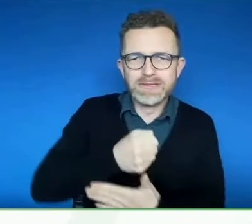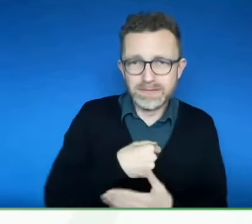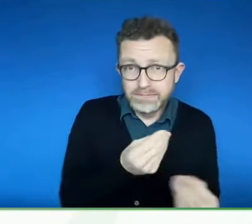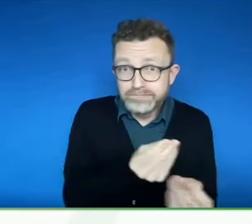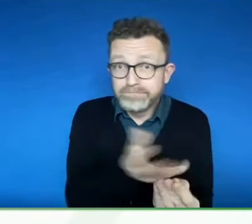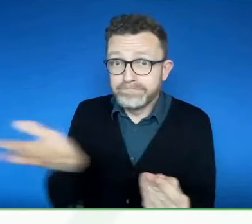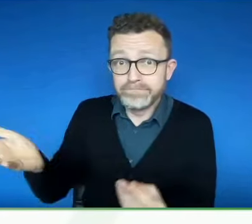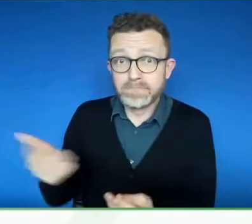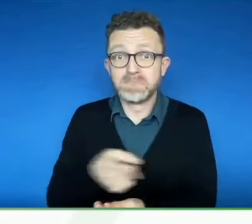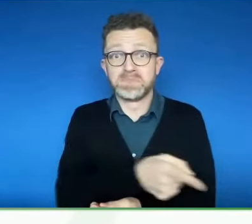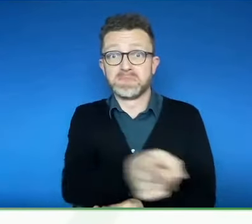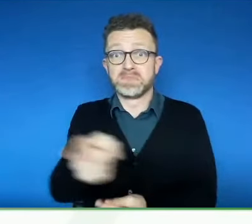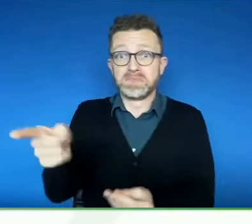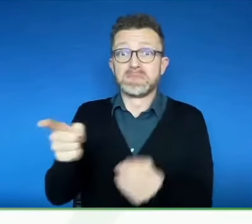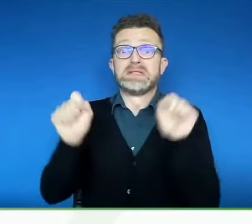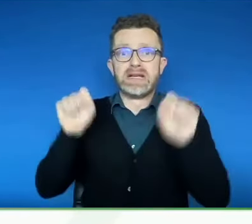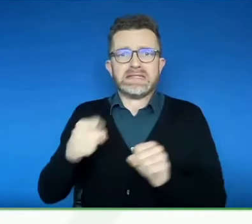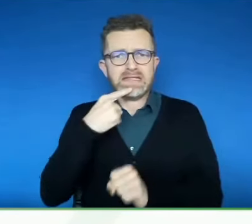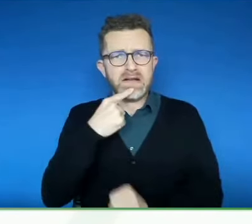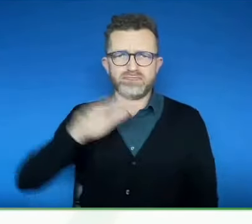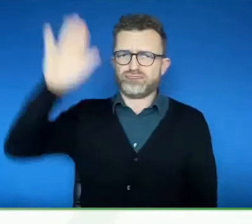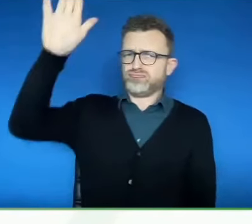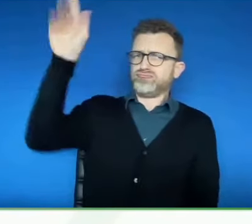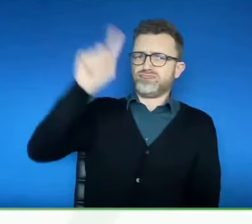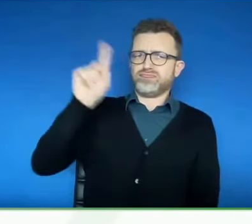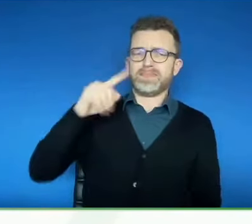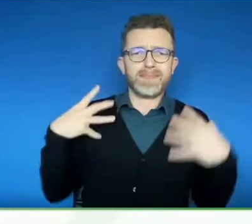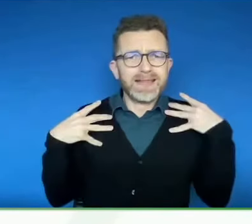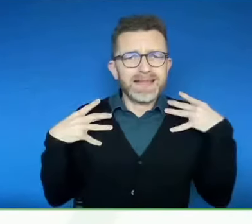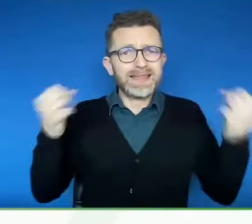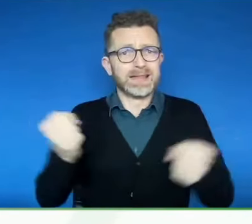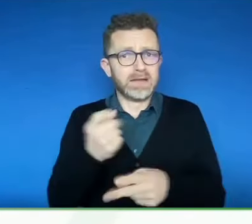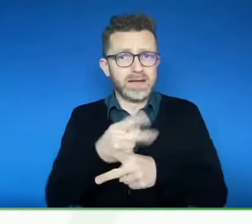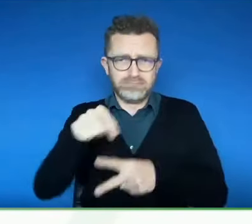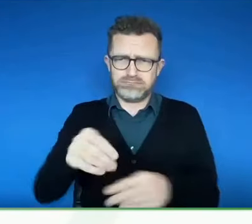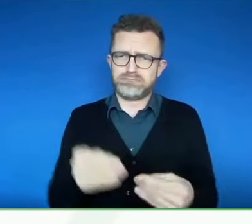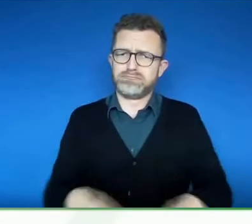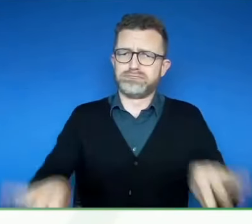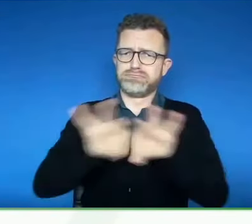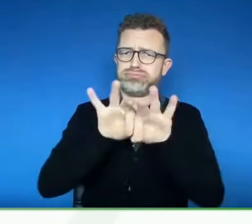Not just we need this, this, this, this… It has to be realistic and tangible.